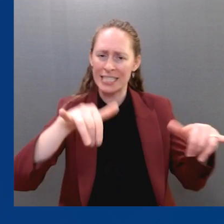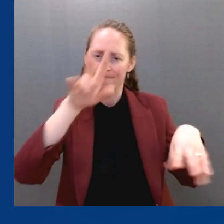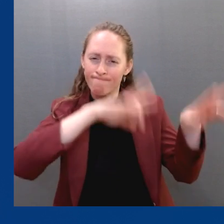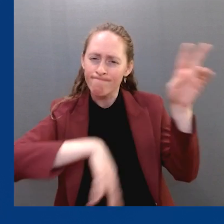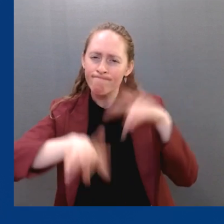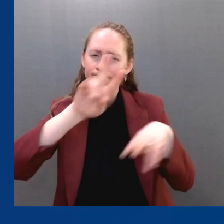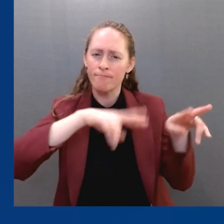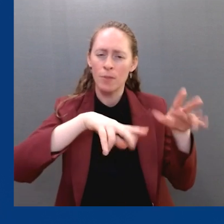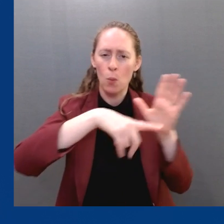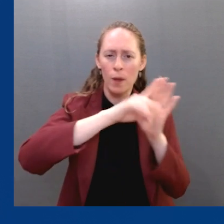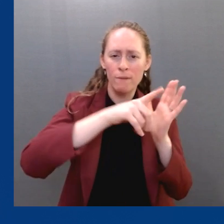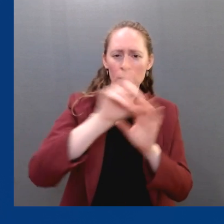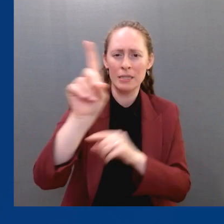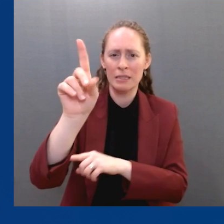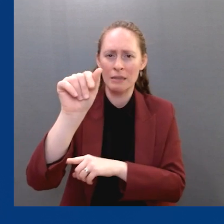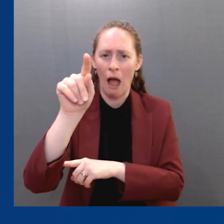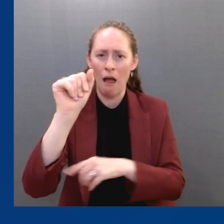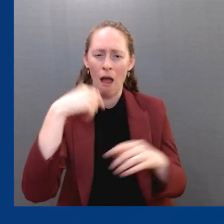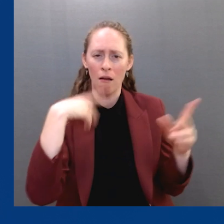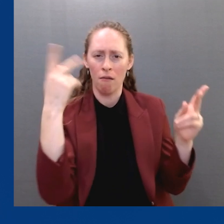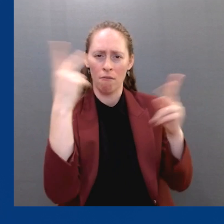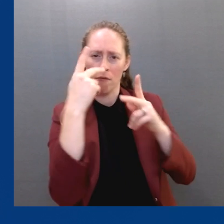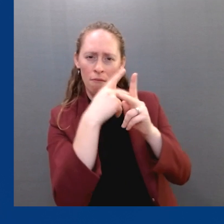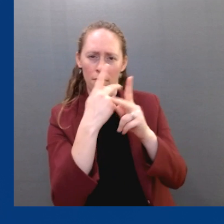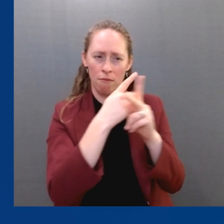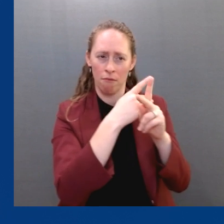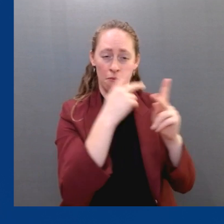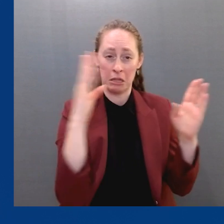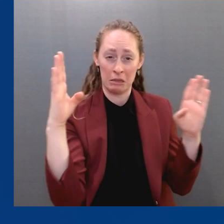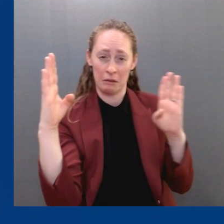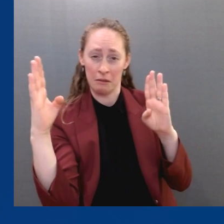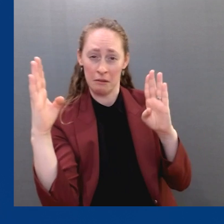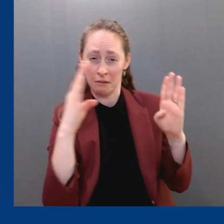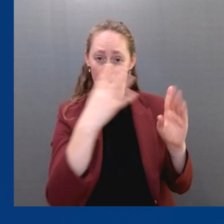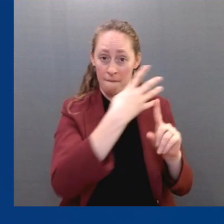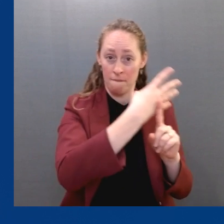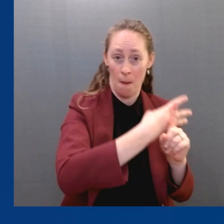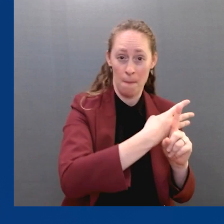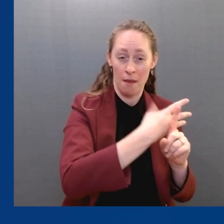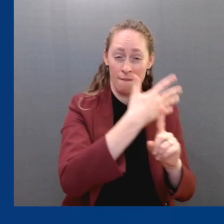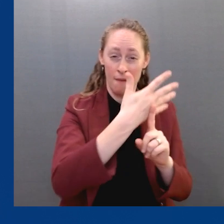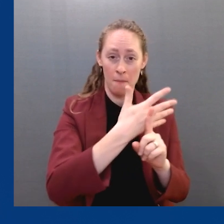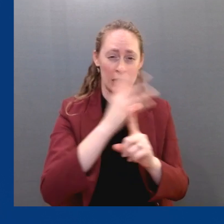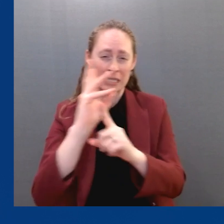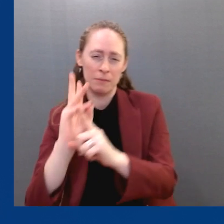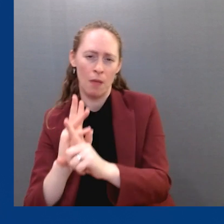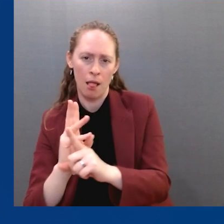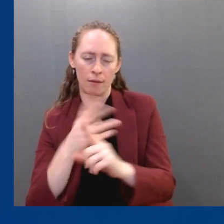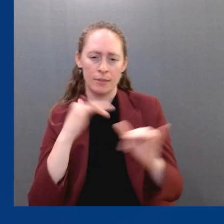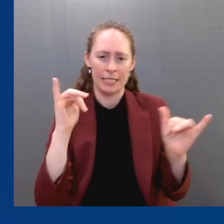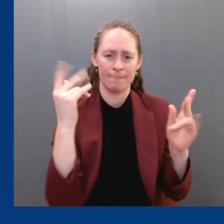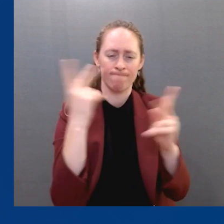while evaluating these data as they come in. So I don't have a recommendation right now for regarding exactly what time horizon,